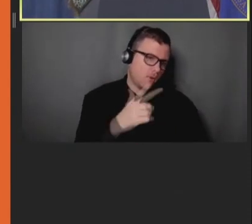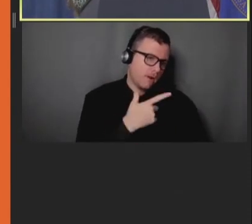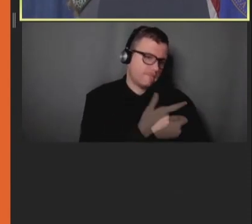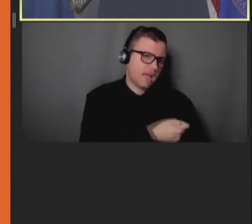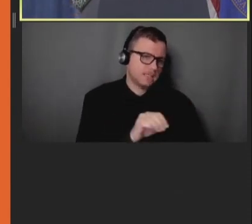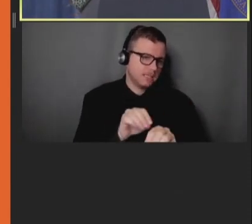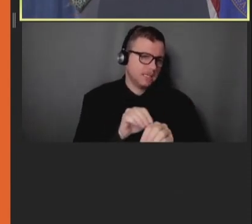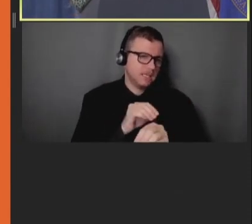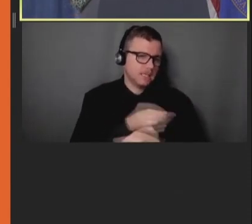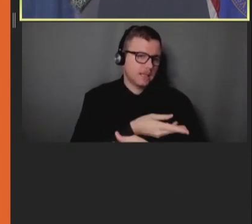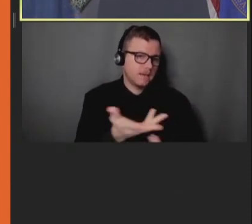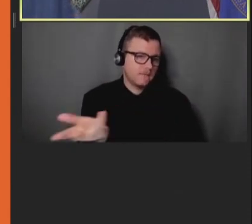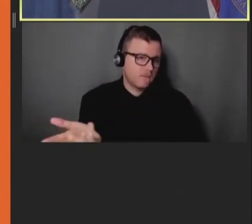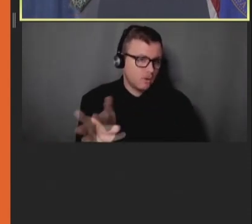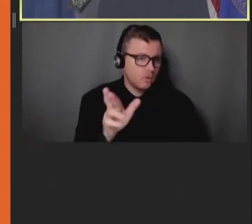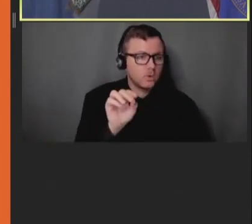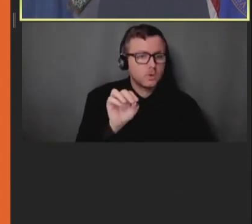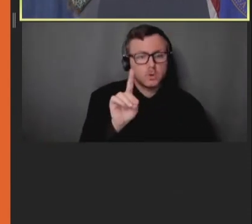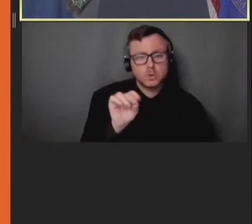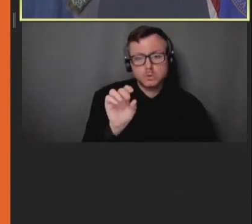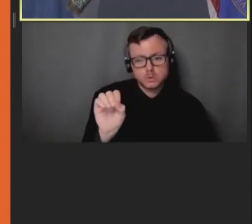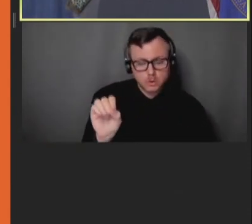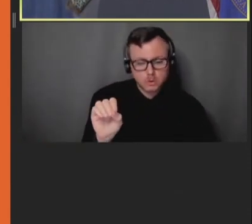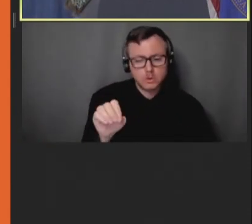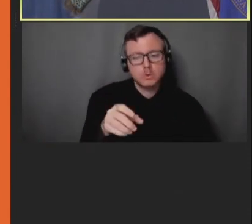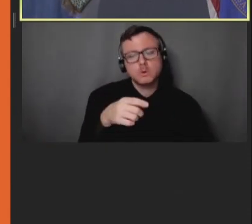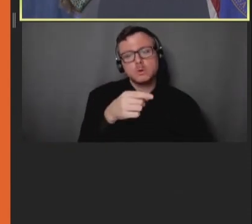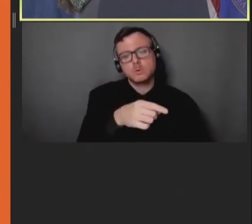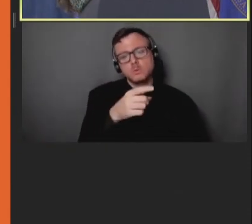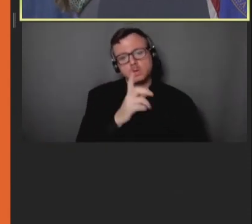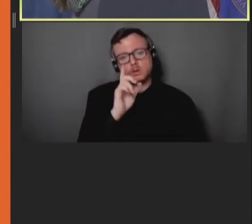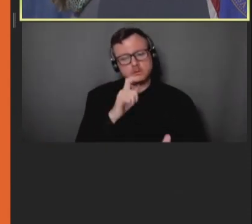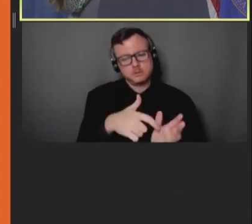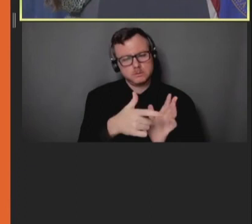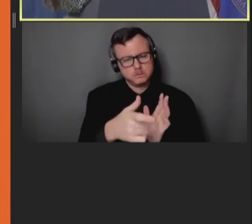In Ruidoso, the vaccinations that we were using in the county were being delivered